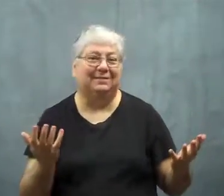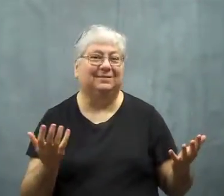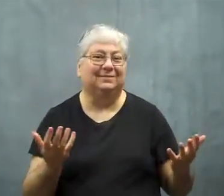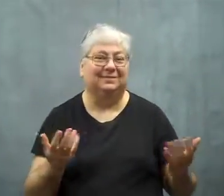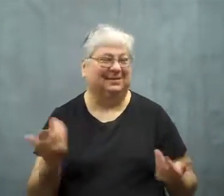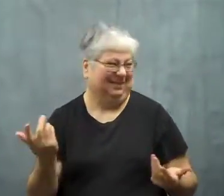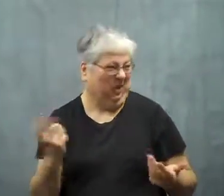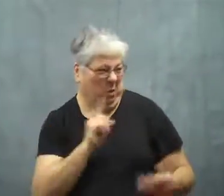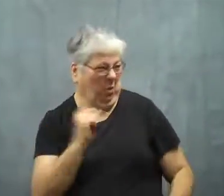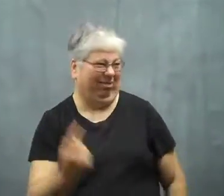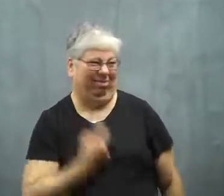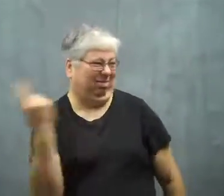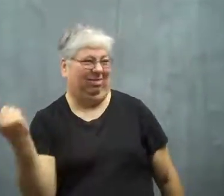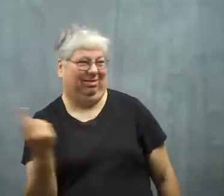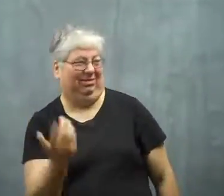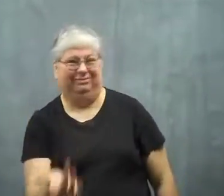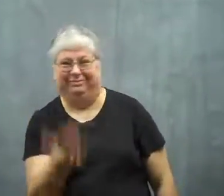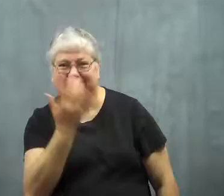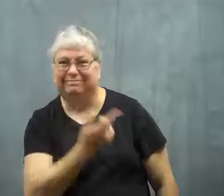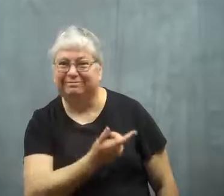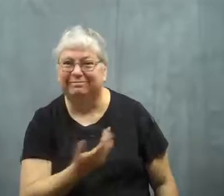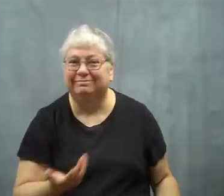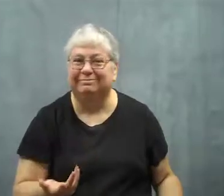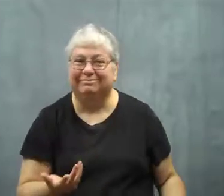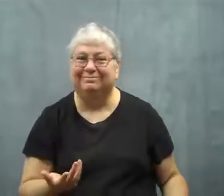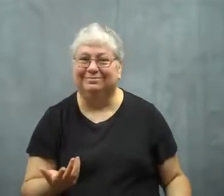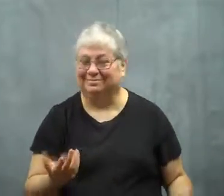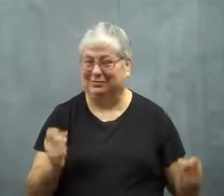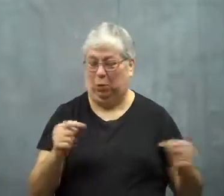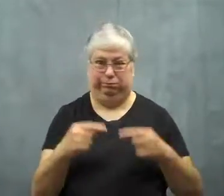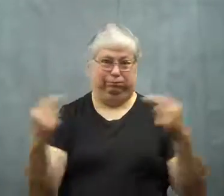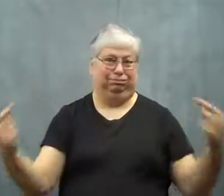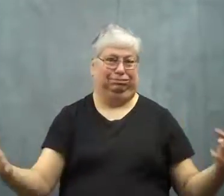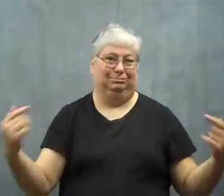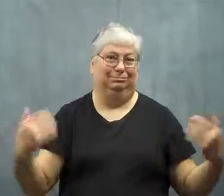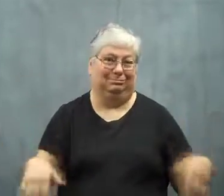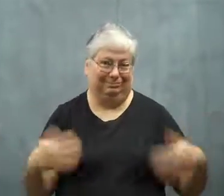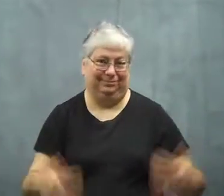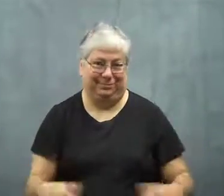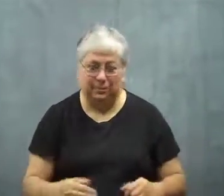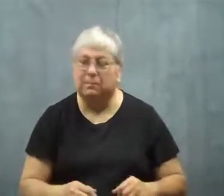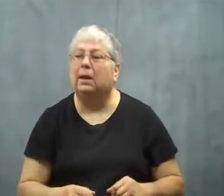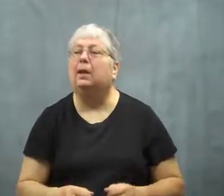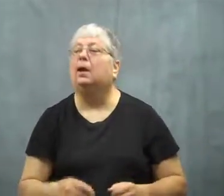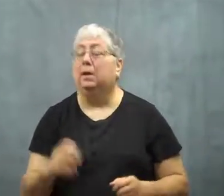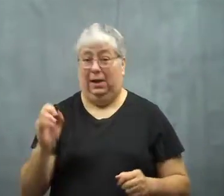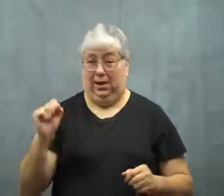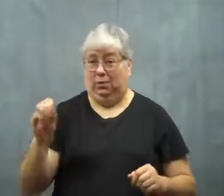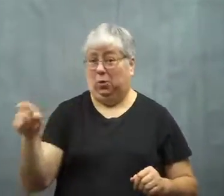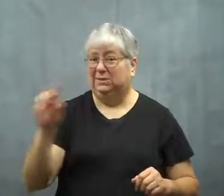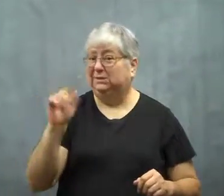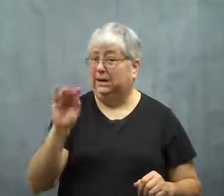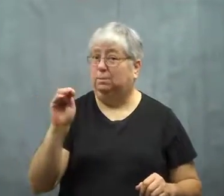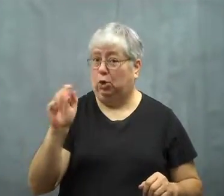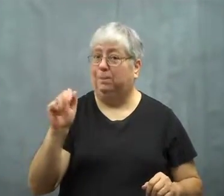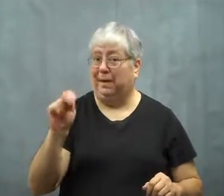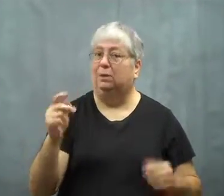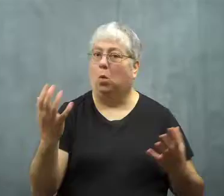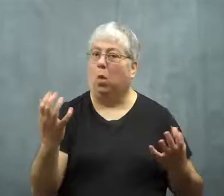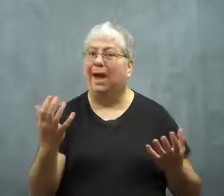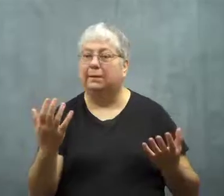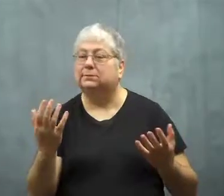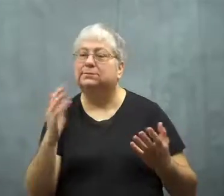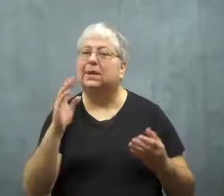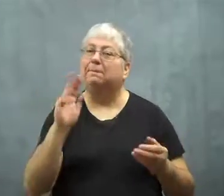The lawyer said it was insulting. Both sides have different views of his apology.